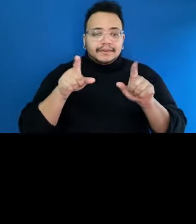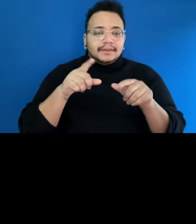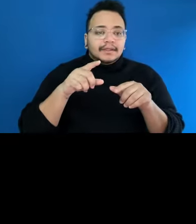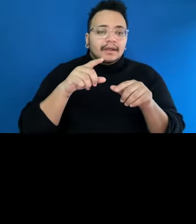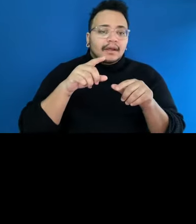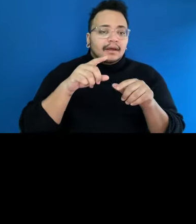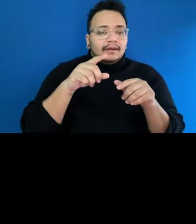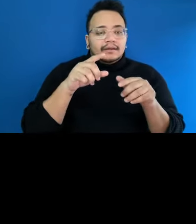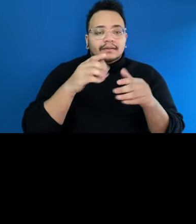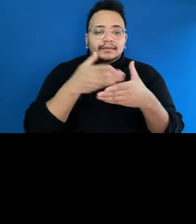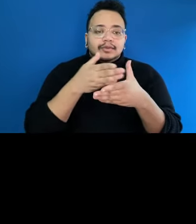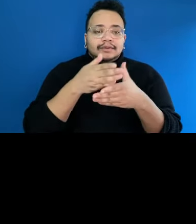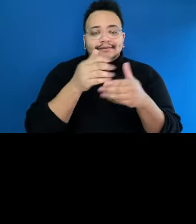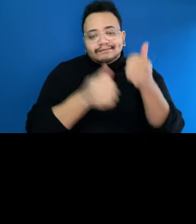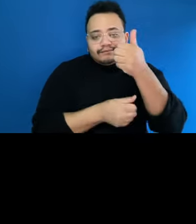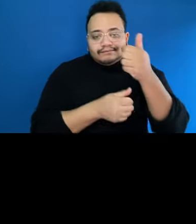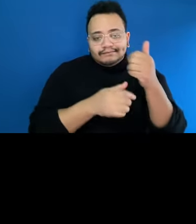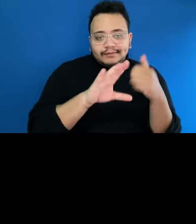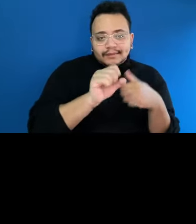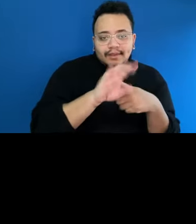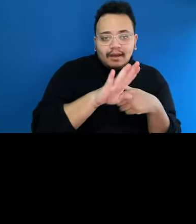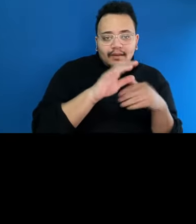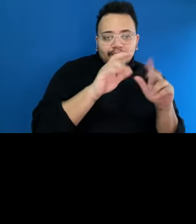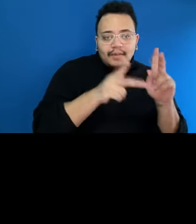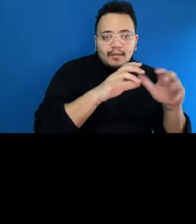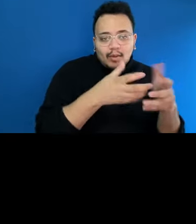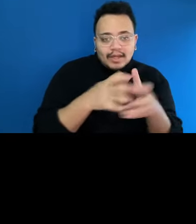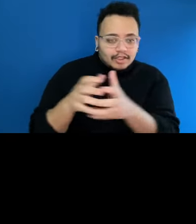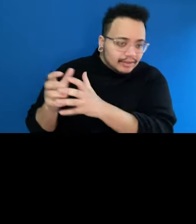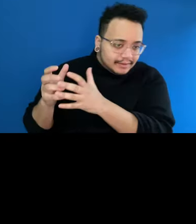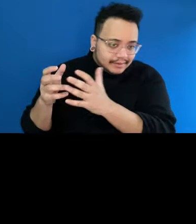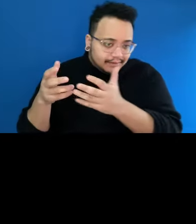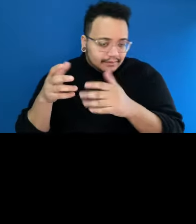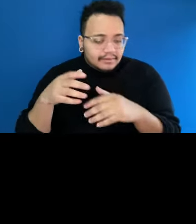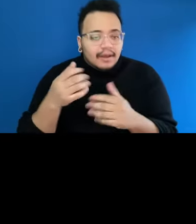in terms of how many ACEs the population tends to have.